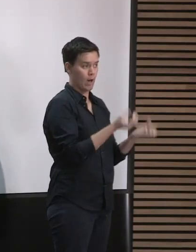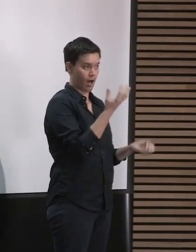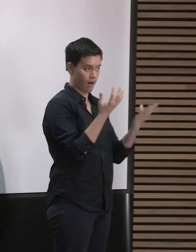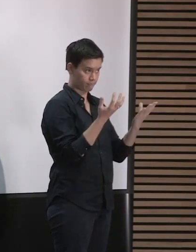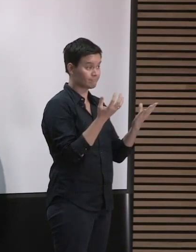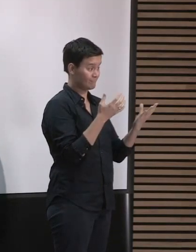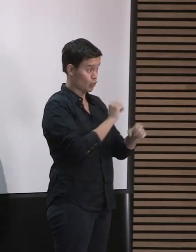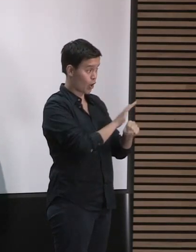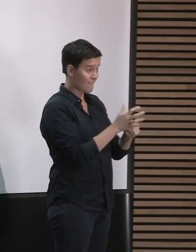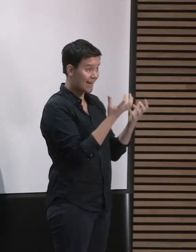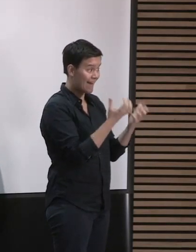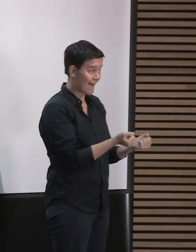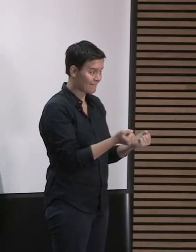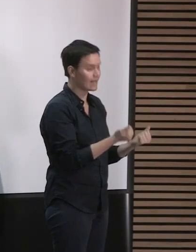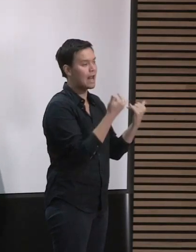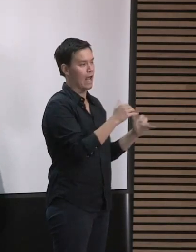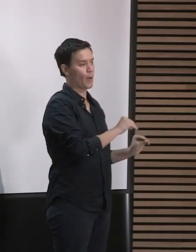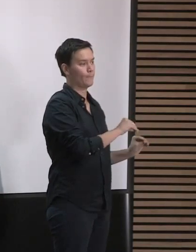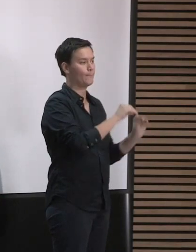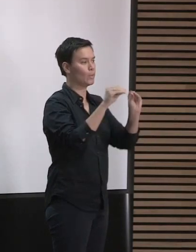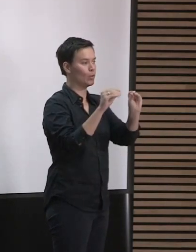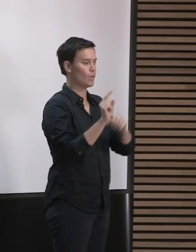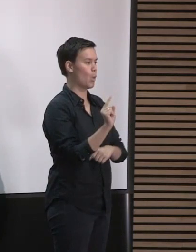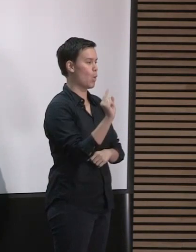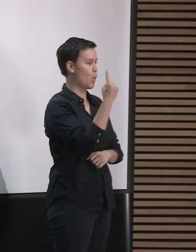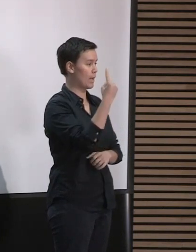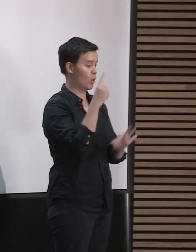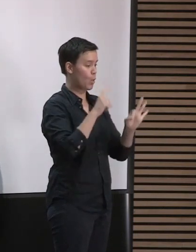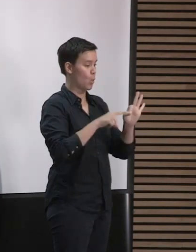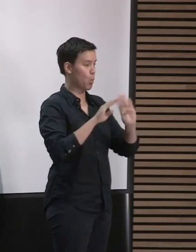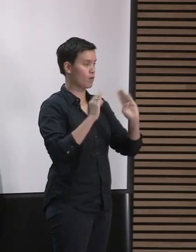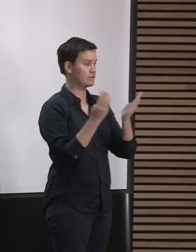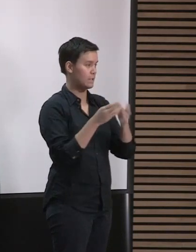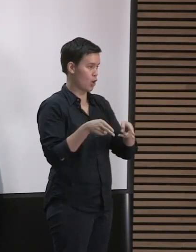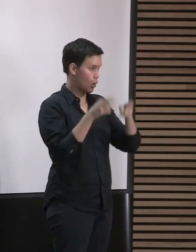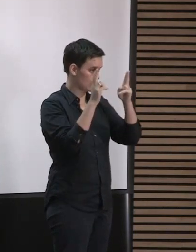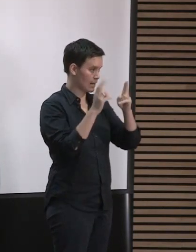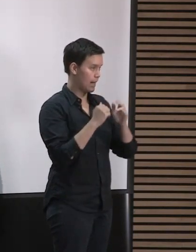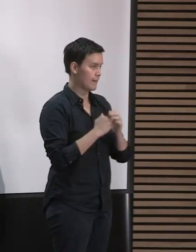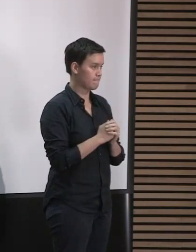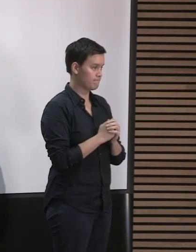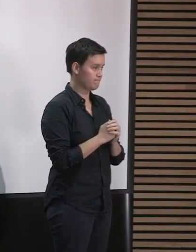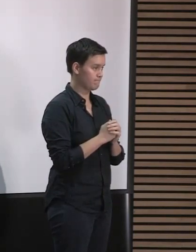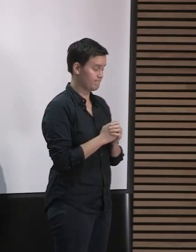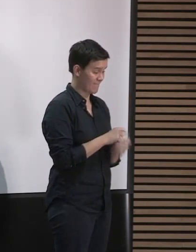has been in managed isolation at the Certina hotel and will now be moved to quarantine